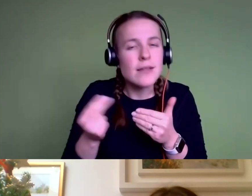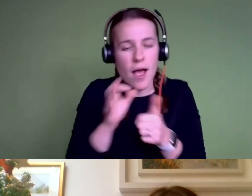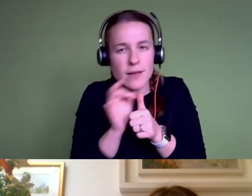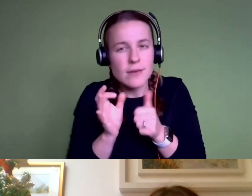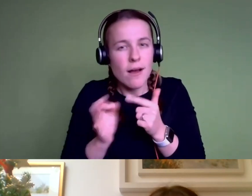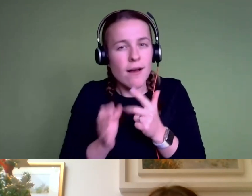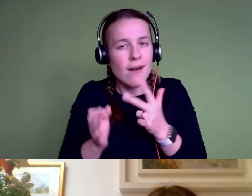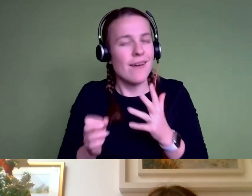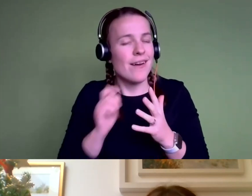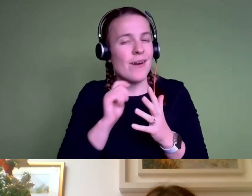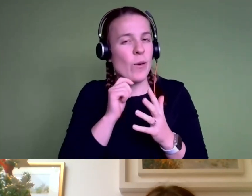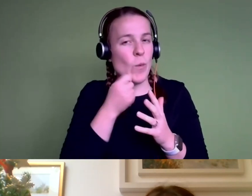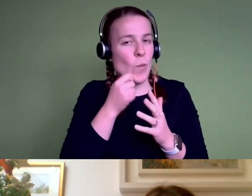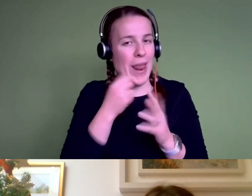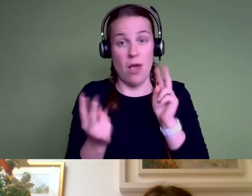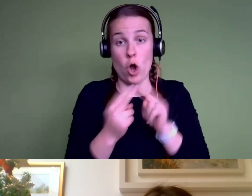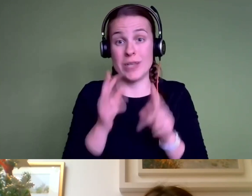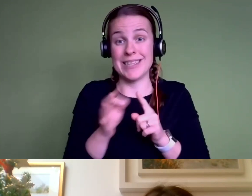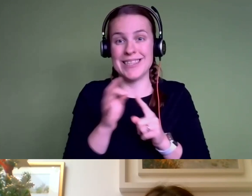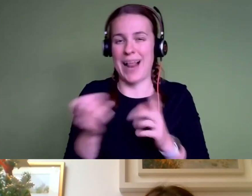you so much for your question, the Dominique.